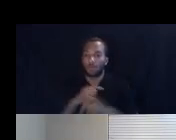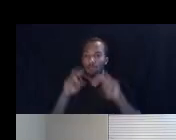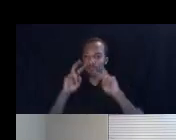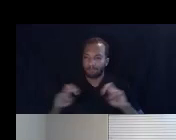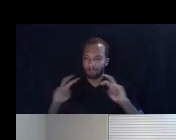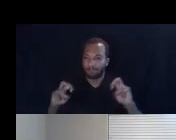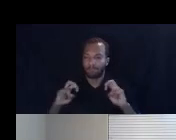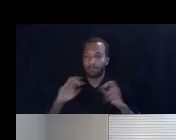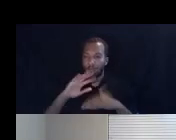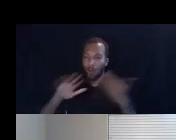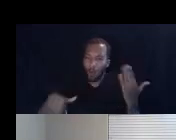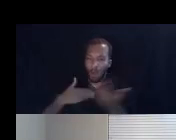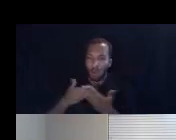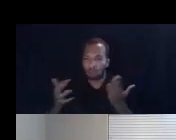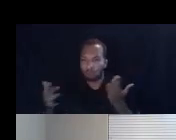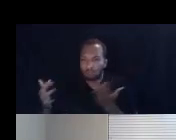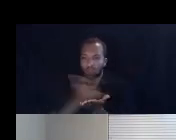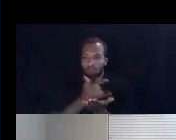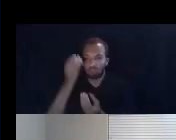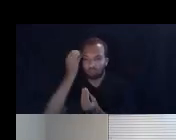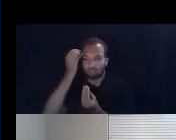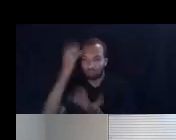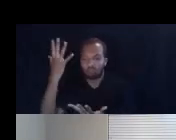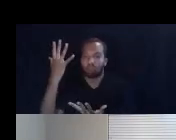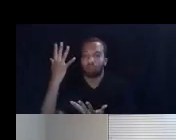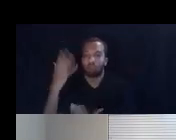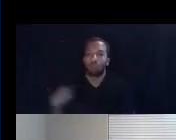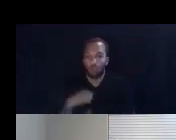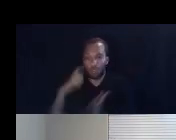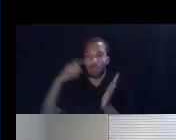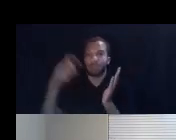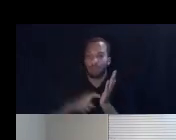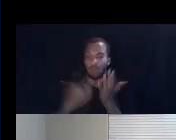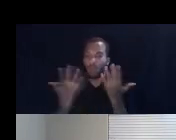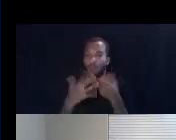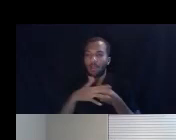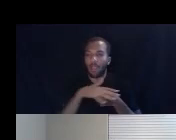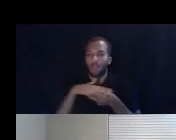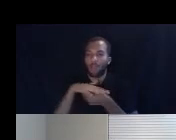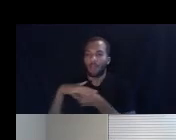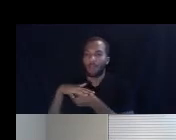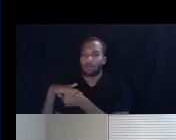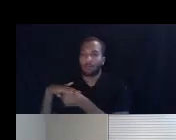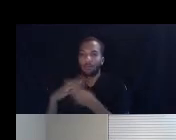where our CAC directed us to identify areas where there potentially could be gaps